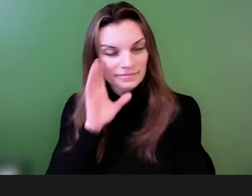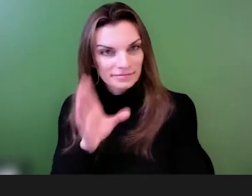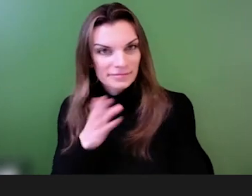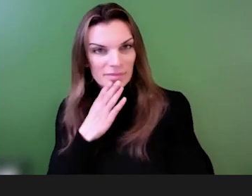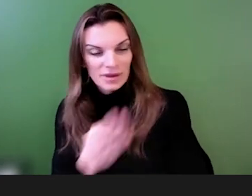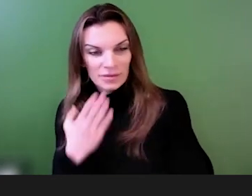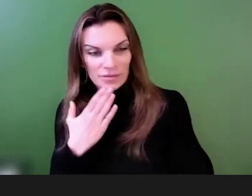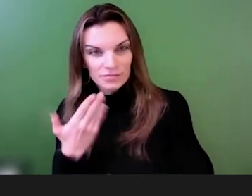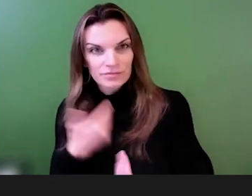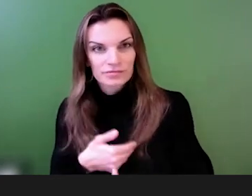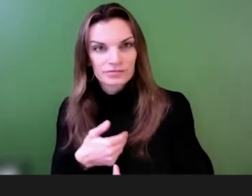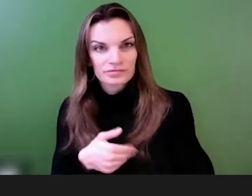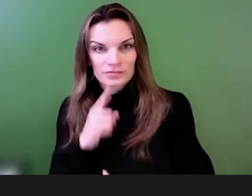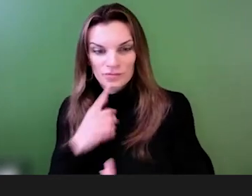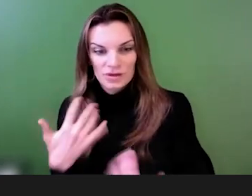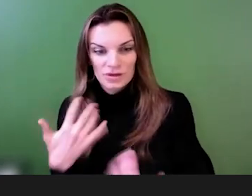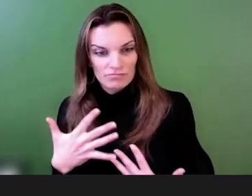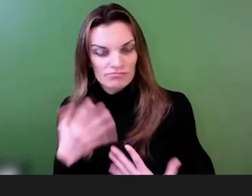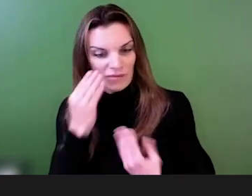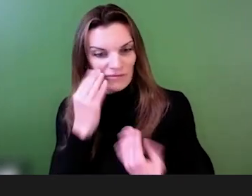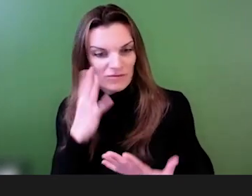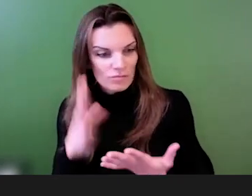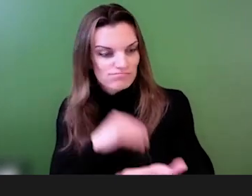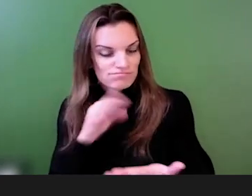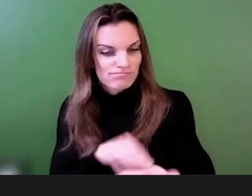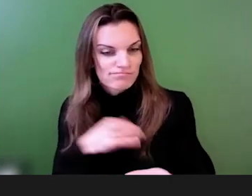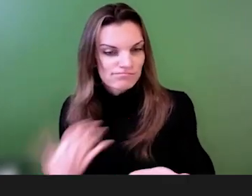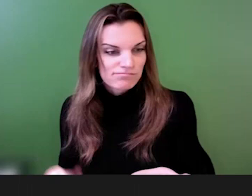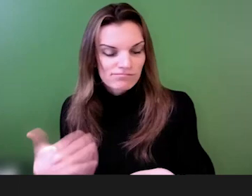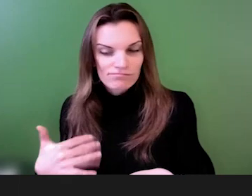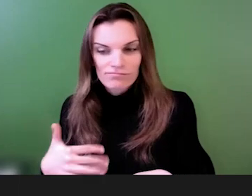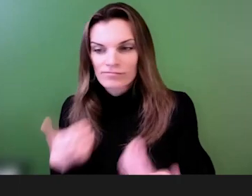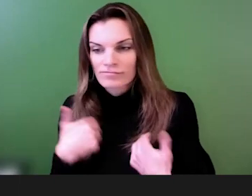This has been extremely informative. I am a single